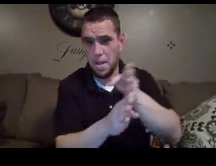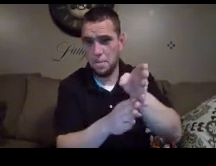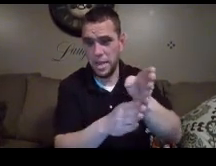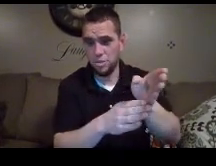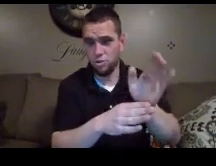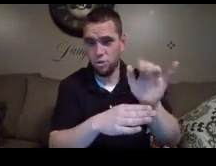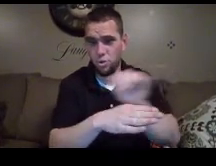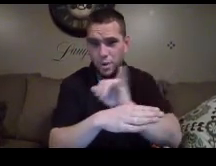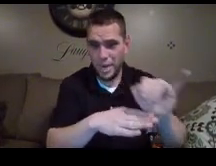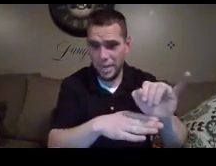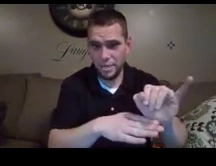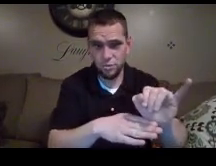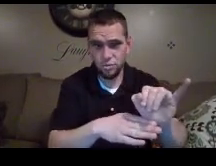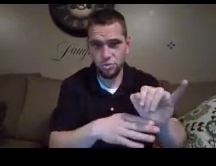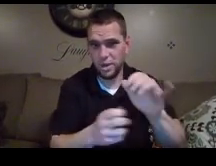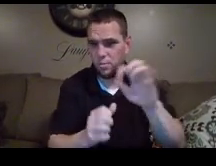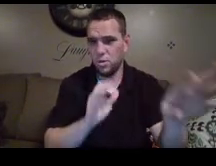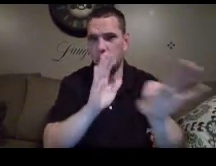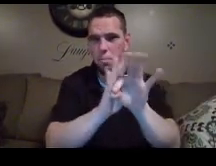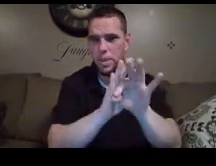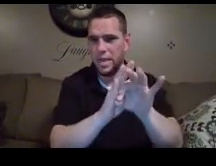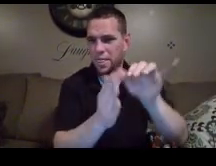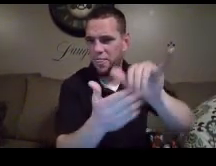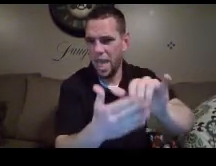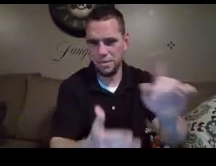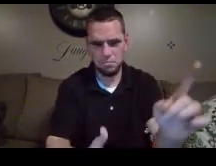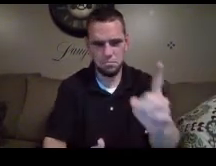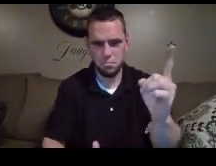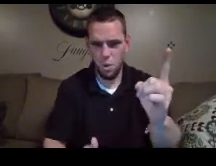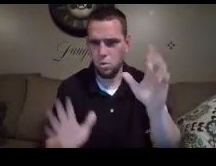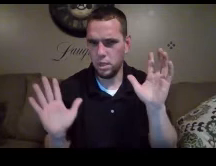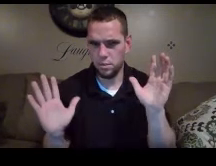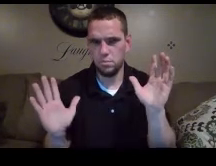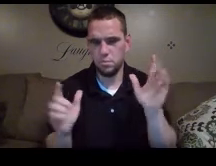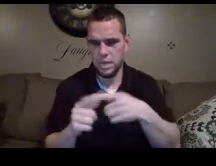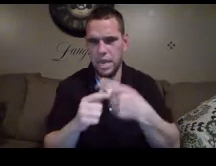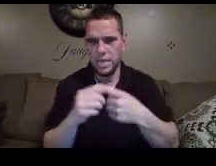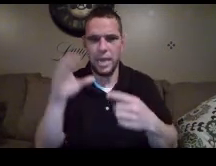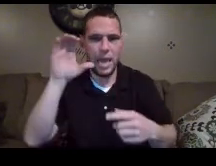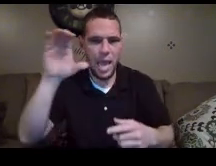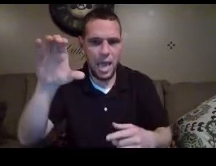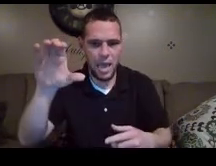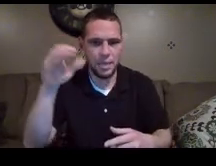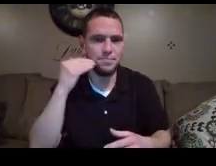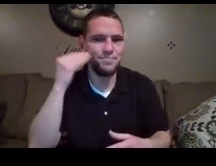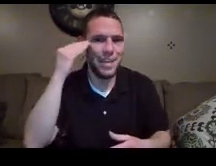I'm going to select only that and heading level 3. And, again, over on the navigation pane,